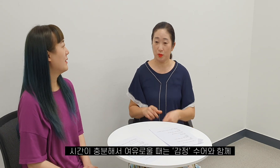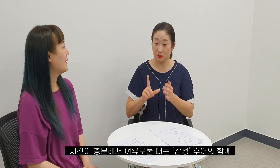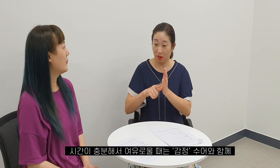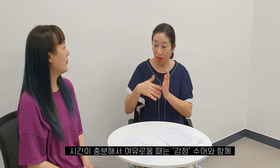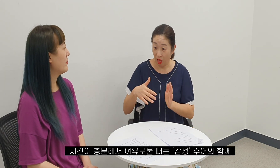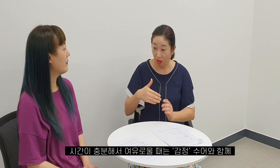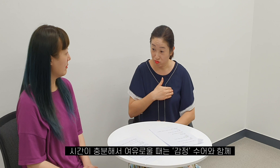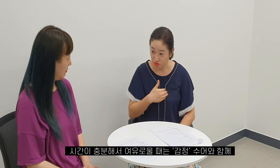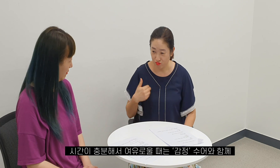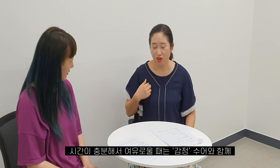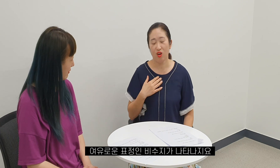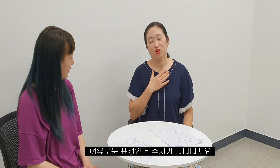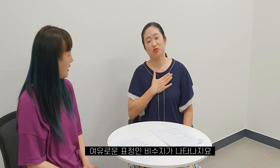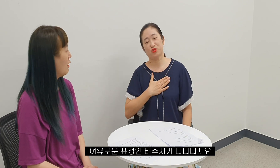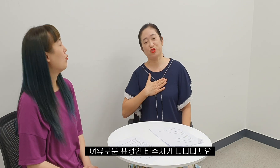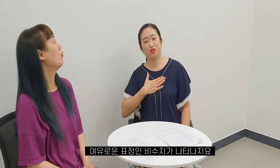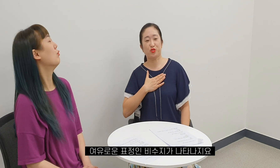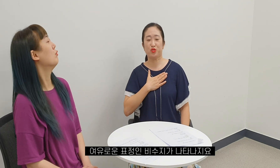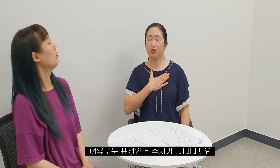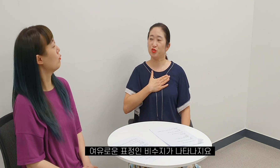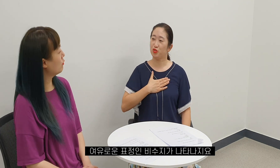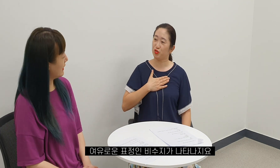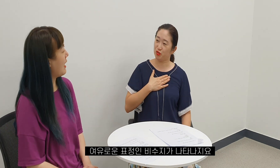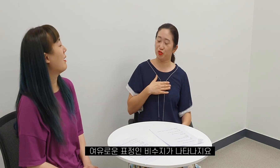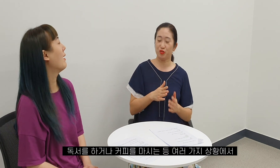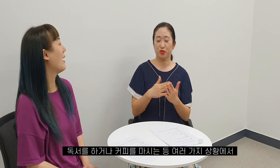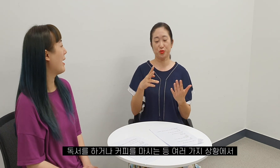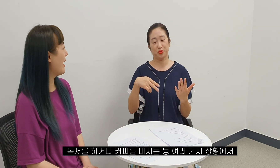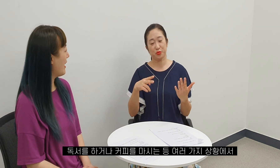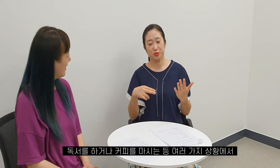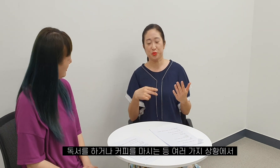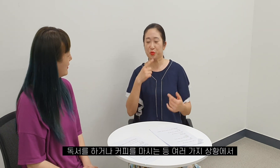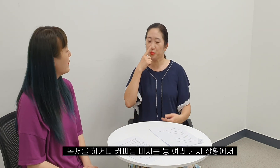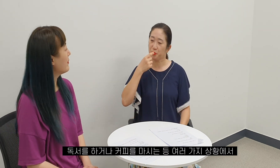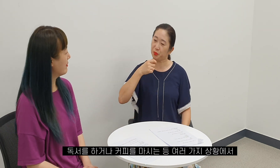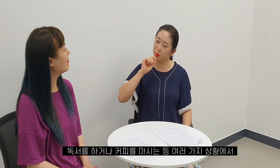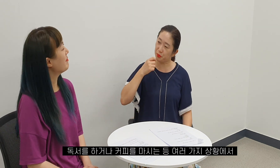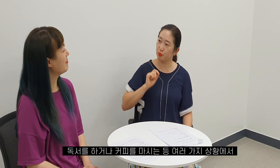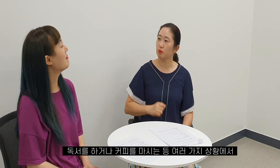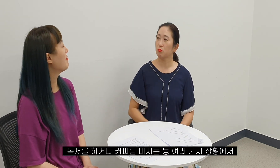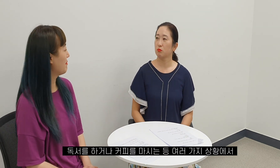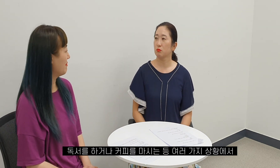the sign language of ‘emotion’ and Bisuji who has a bad mood are expressed at the same time. When I have enough time to relax, Bisuji with a happy expression appears along with the ‘emotion’ sign.